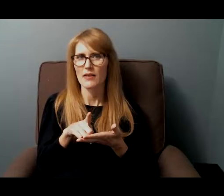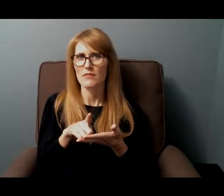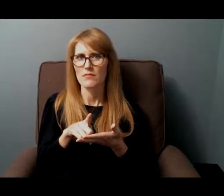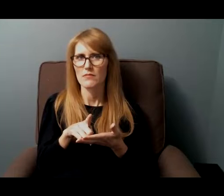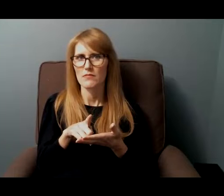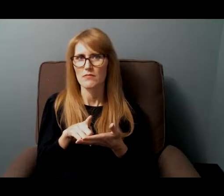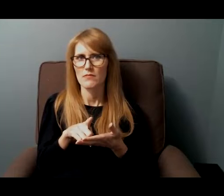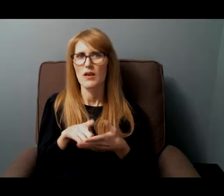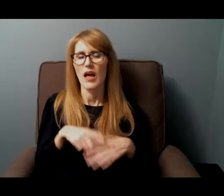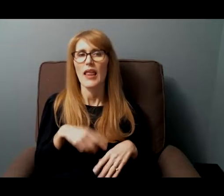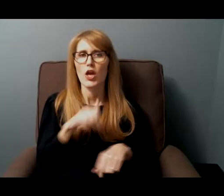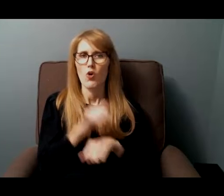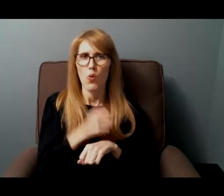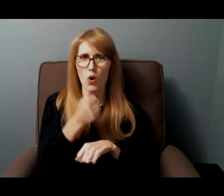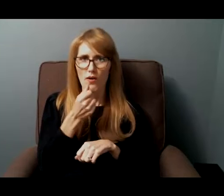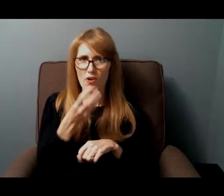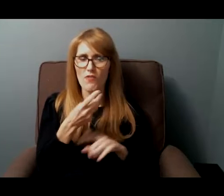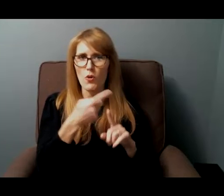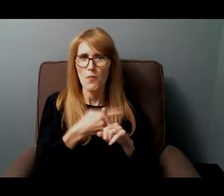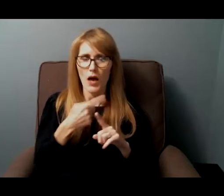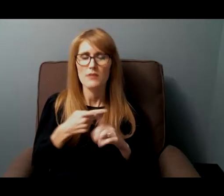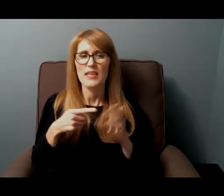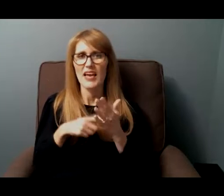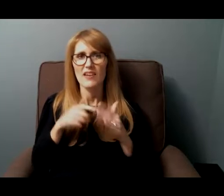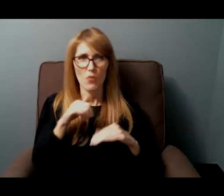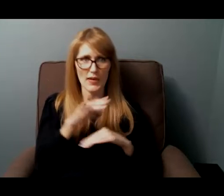get money for the work you did. You work for several months and you get a chunk of money.